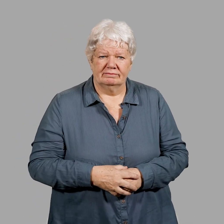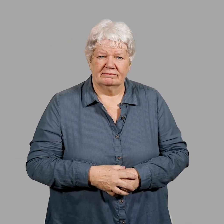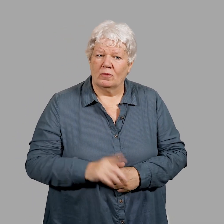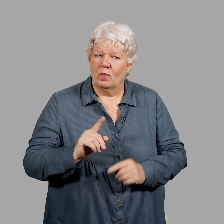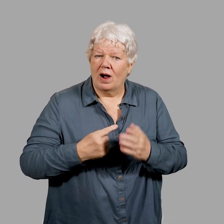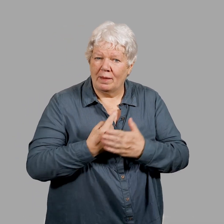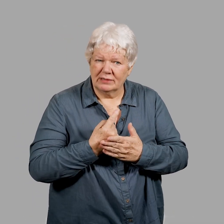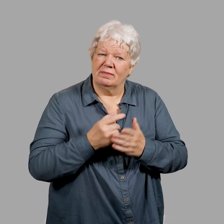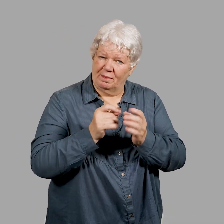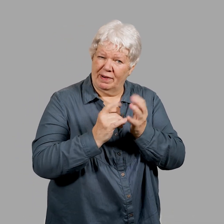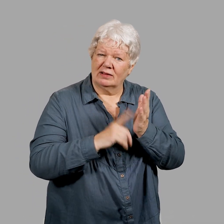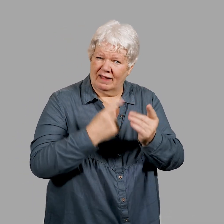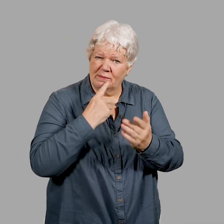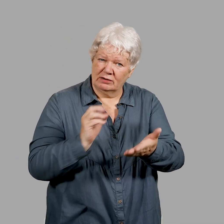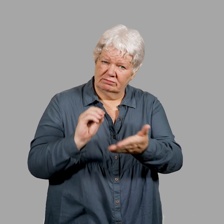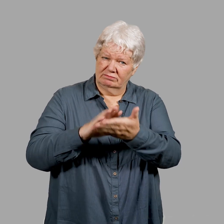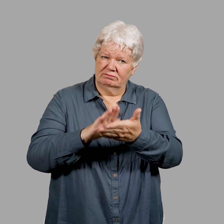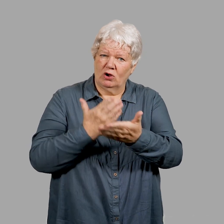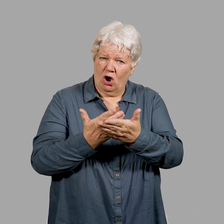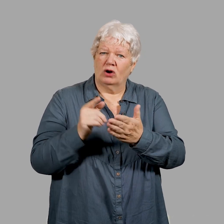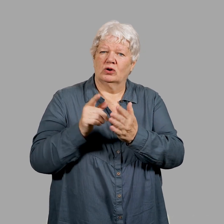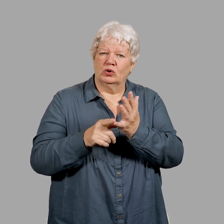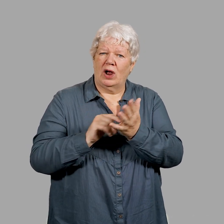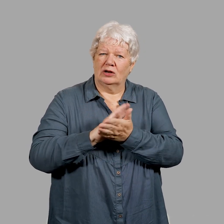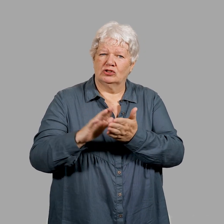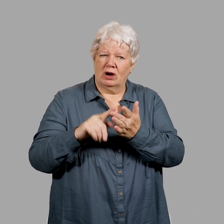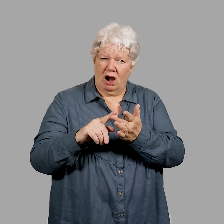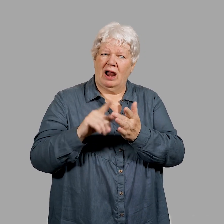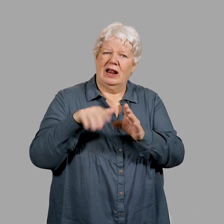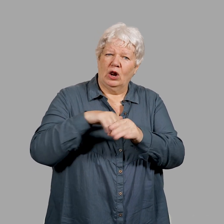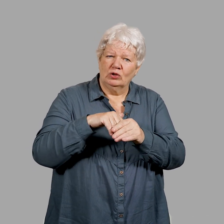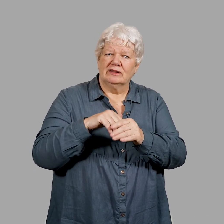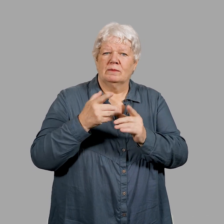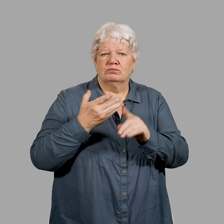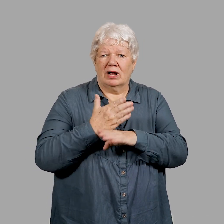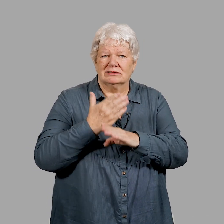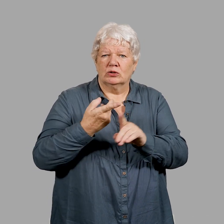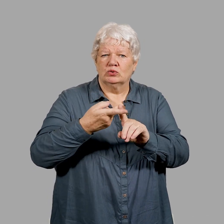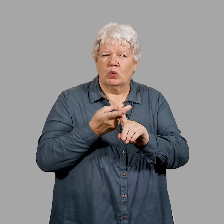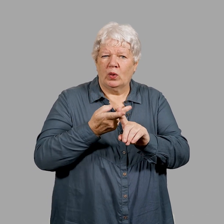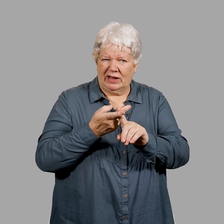Status: BSL information added to UHI Inclusive Practice Toolkit